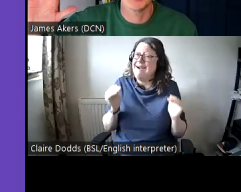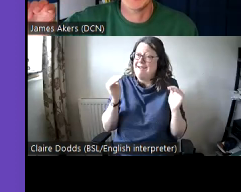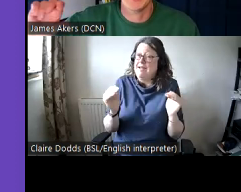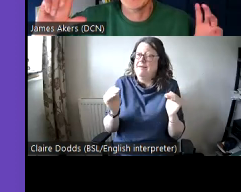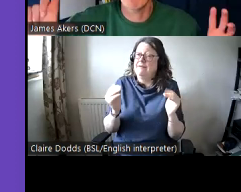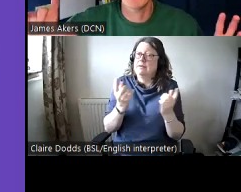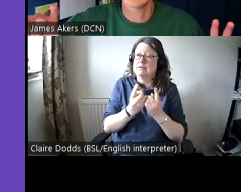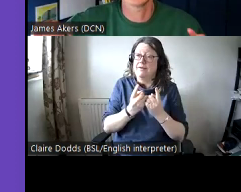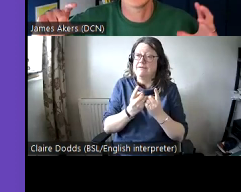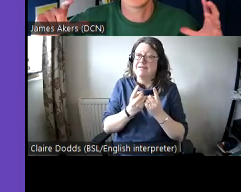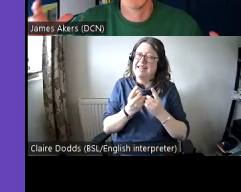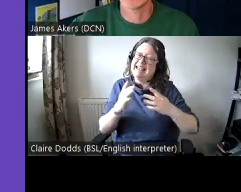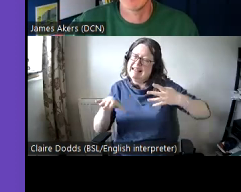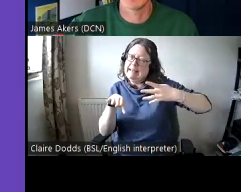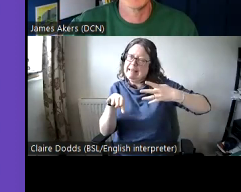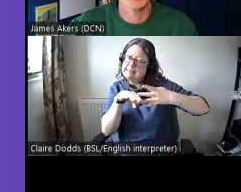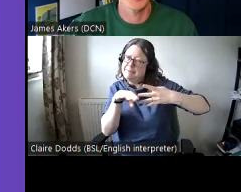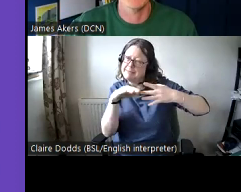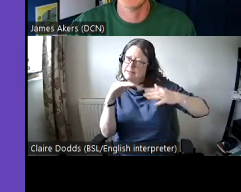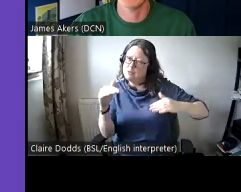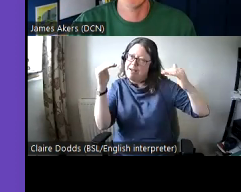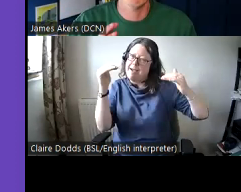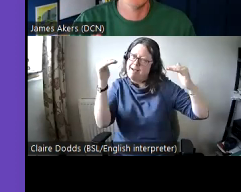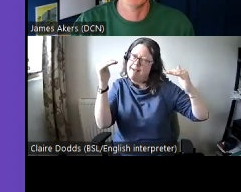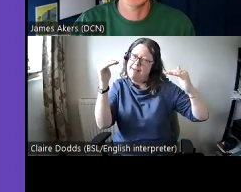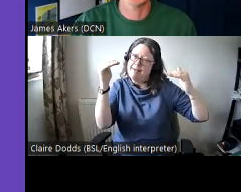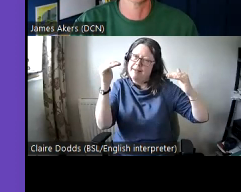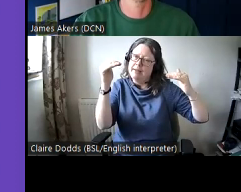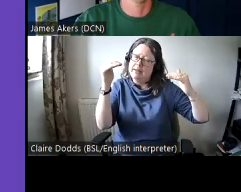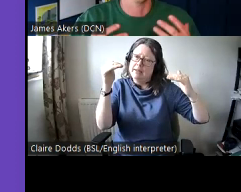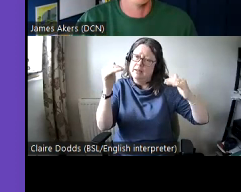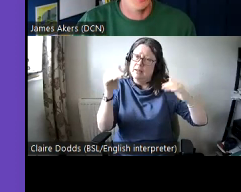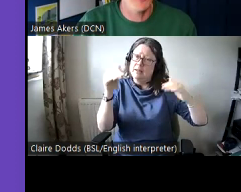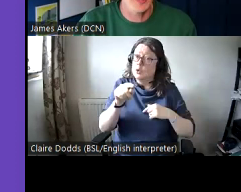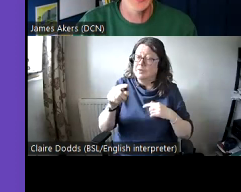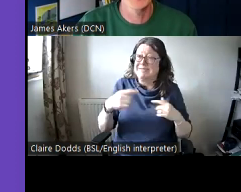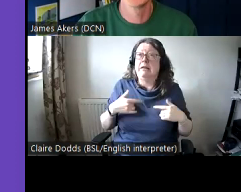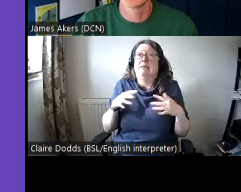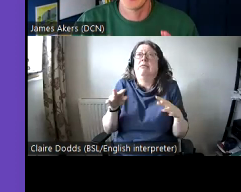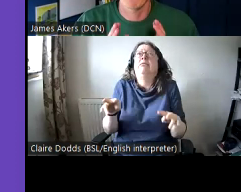it's intermediate and advanced level. If you feel like it's quite overwhelming,